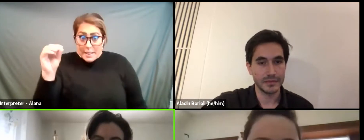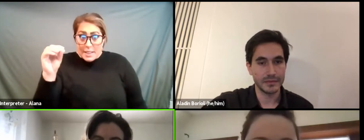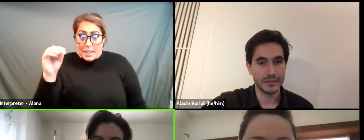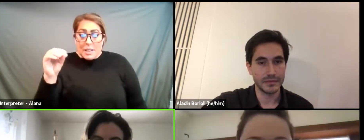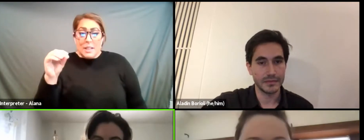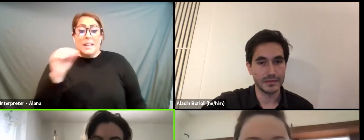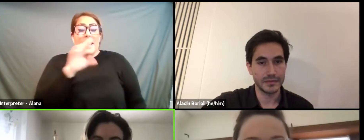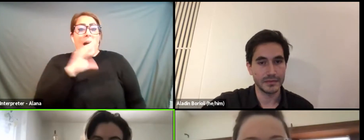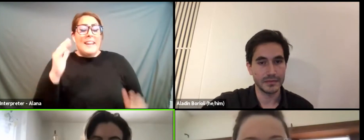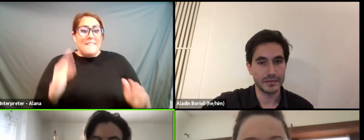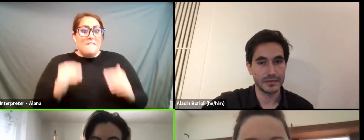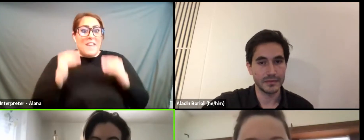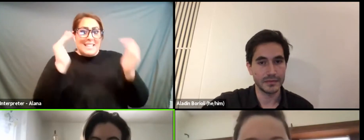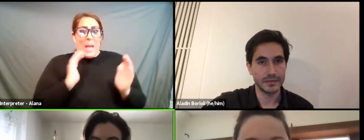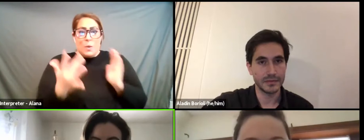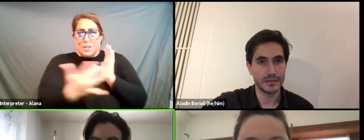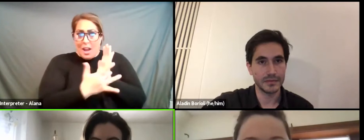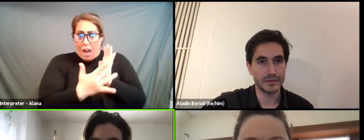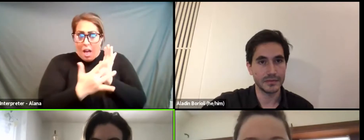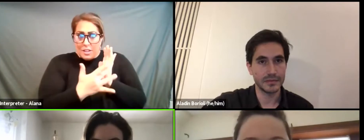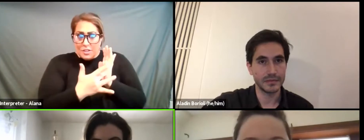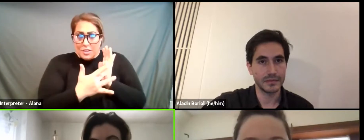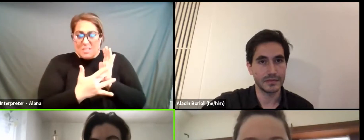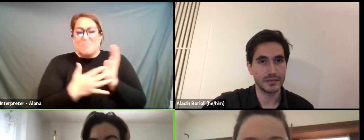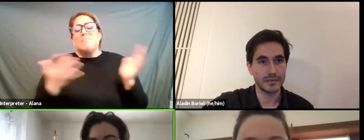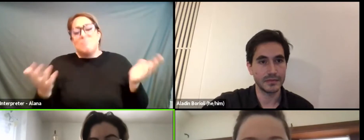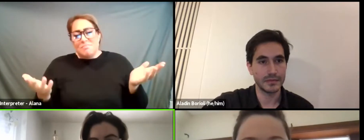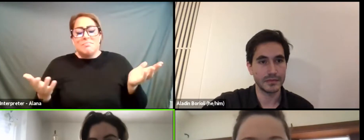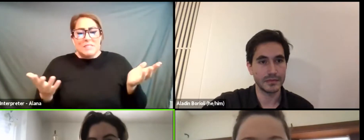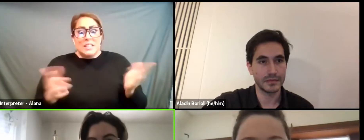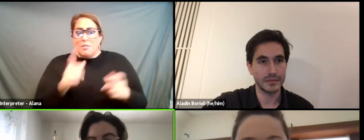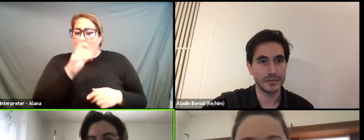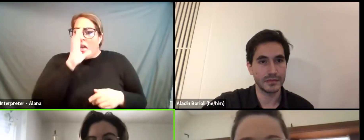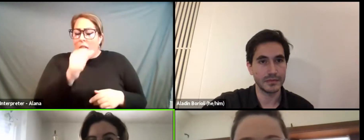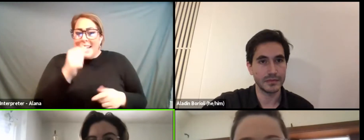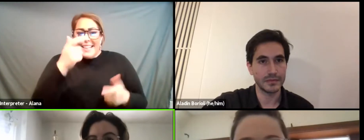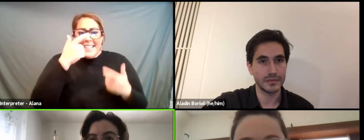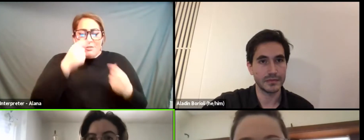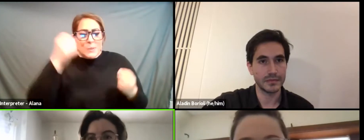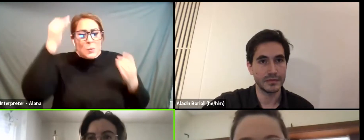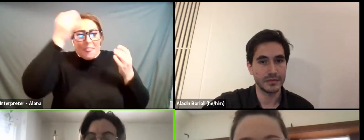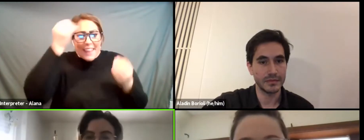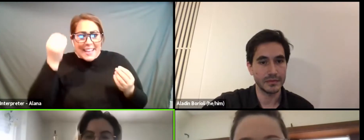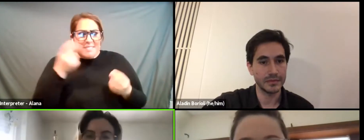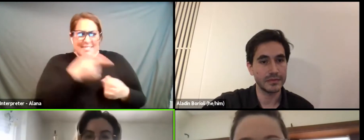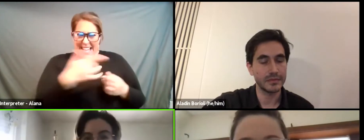these technologies, it's just super interesting to think of how these sensors could bring us closer